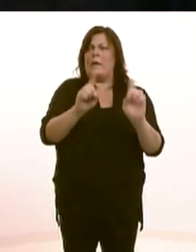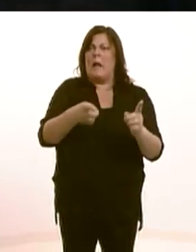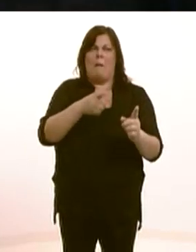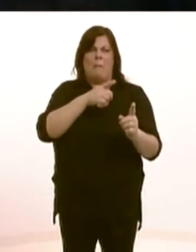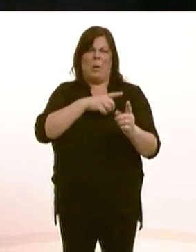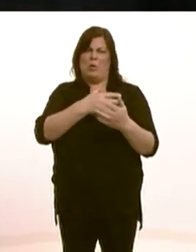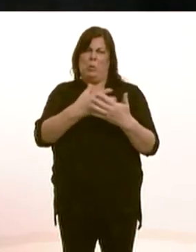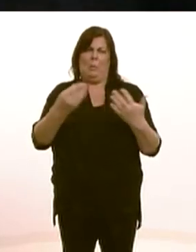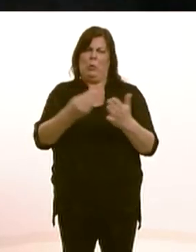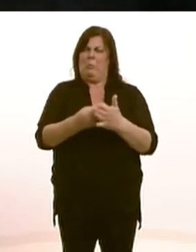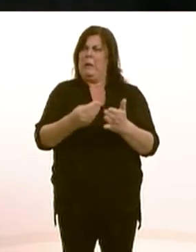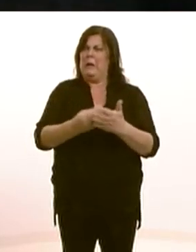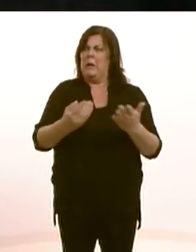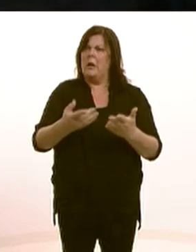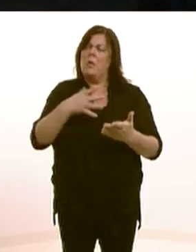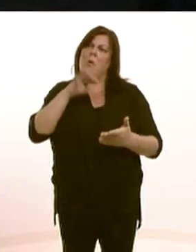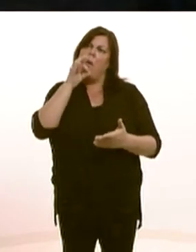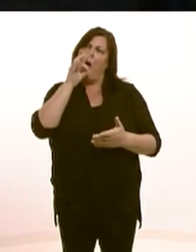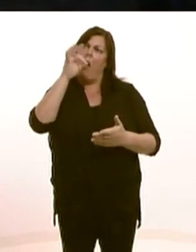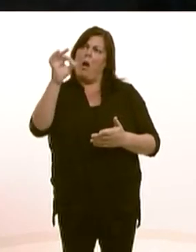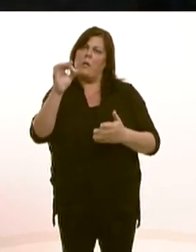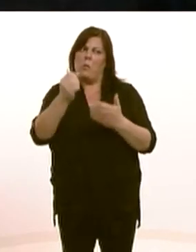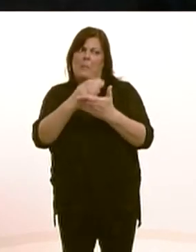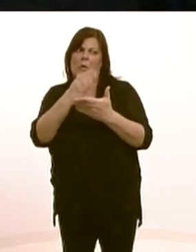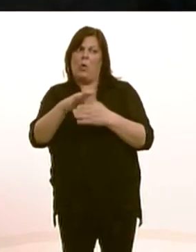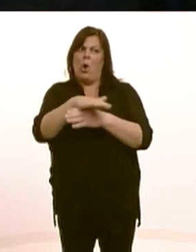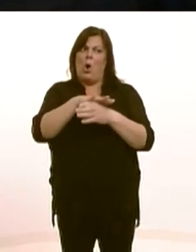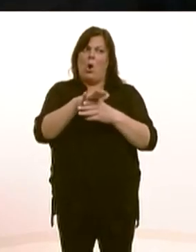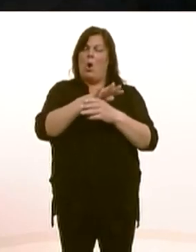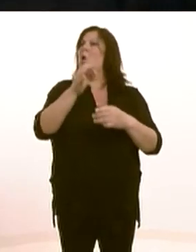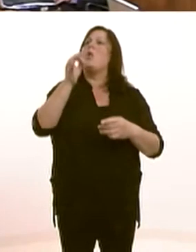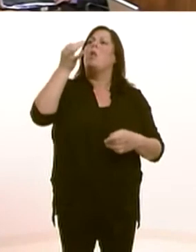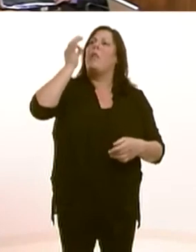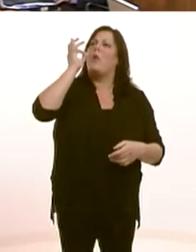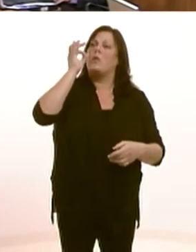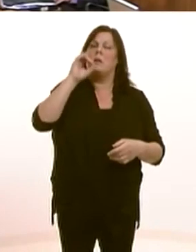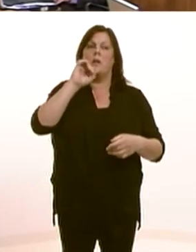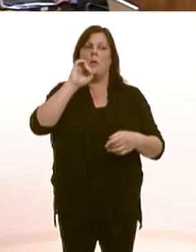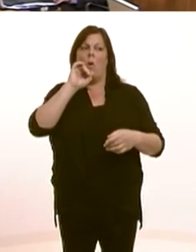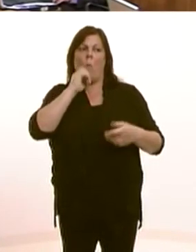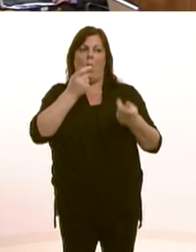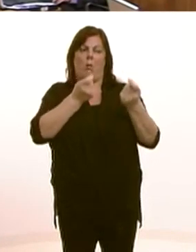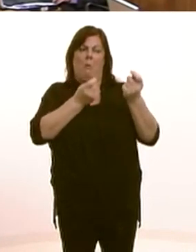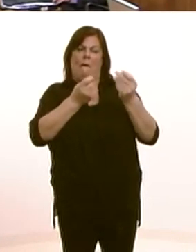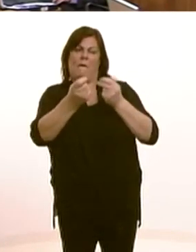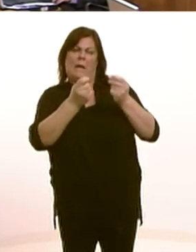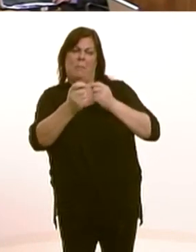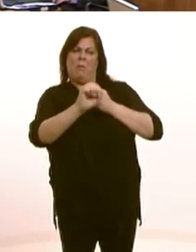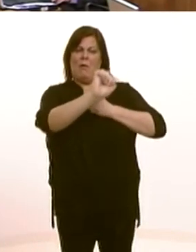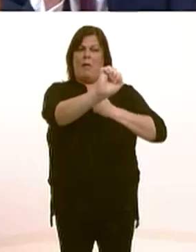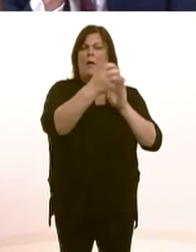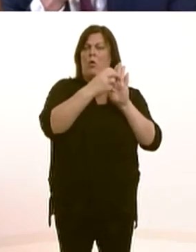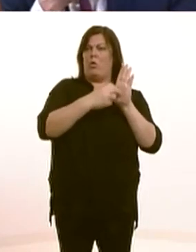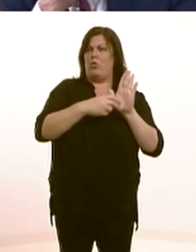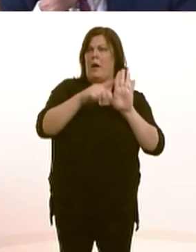to ensure local authorities areóin this regard to procurement contracts? Carwyn Jones: He raises an important point on behalf of a business in his community.